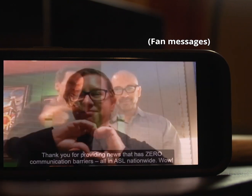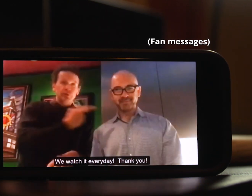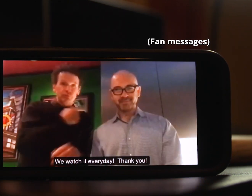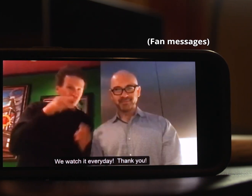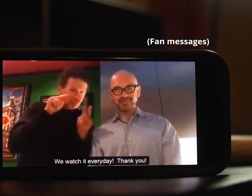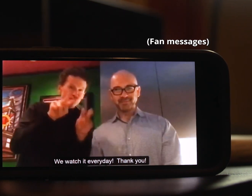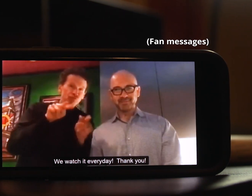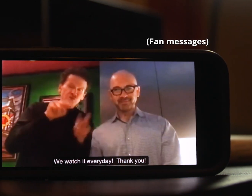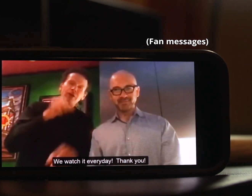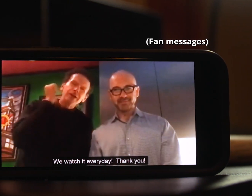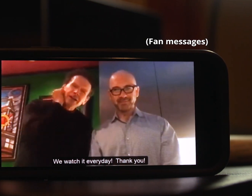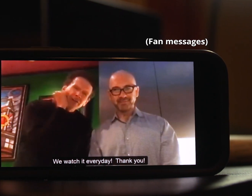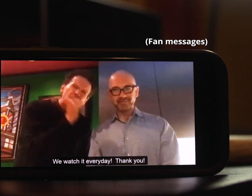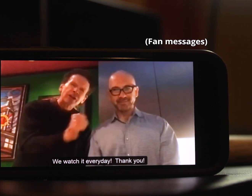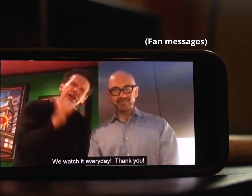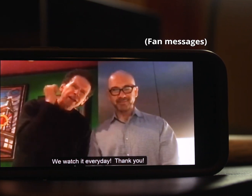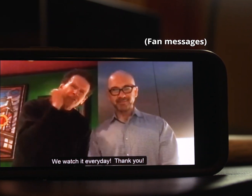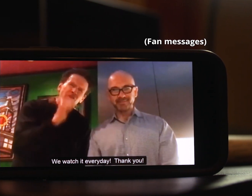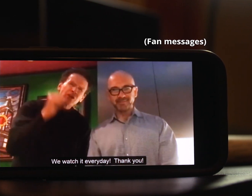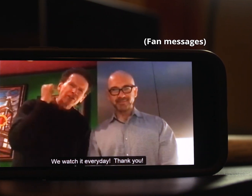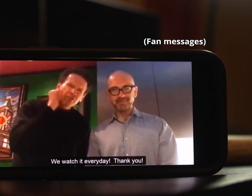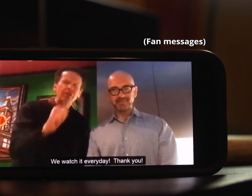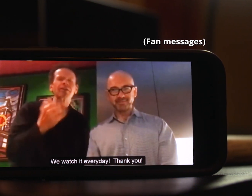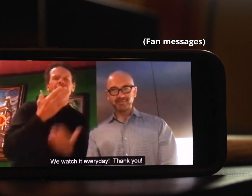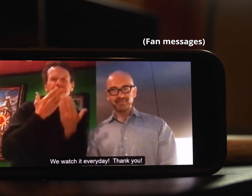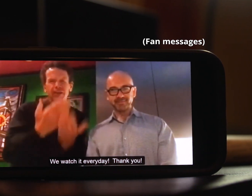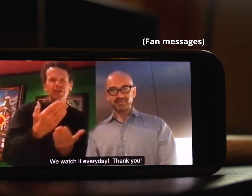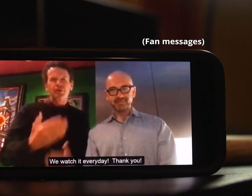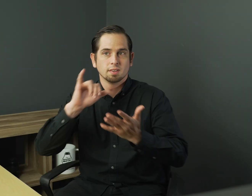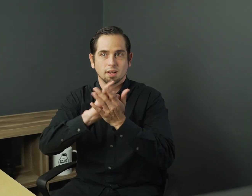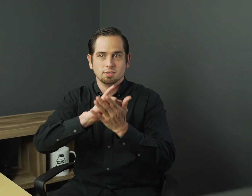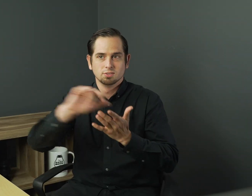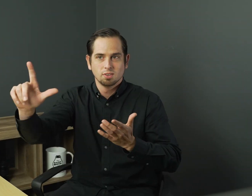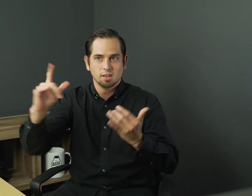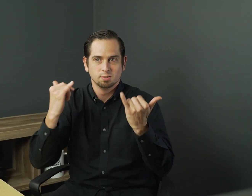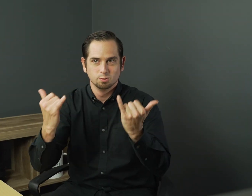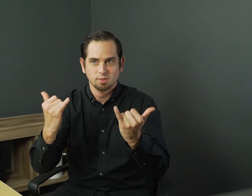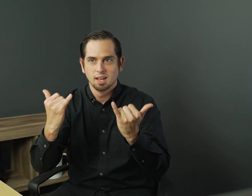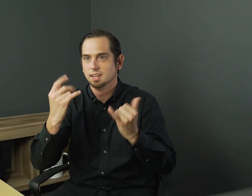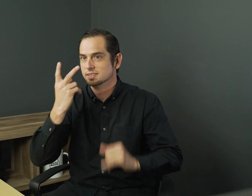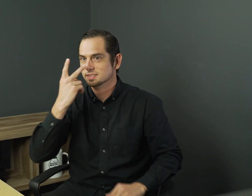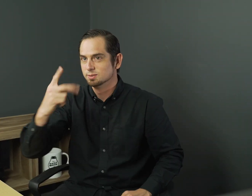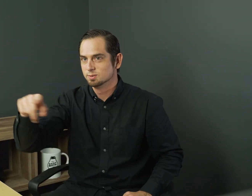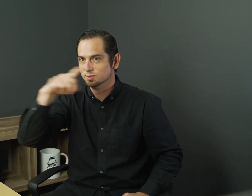"We watch it every day! Thank you." "That's all the news for today.